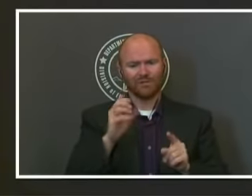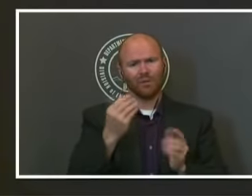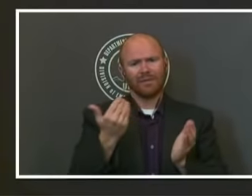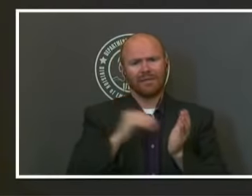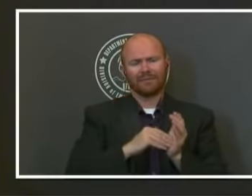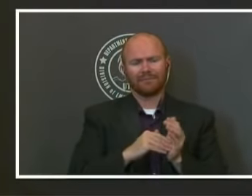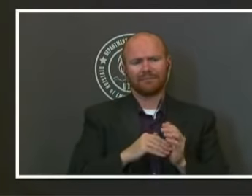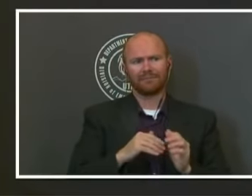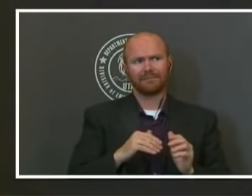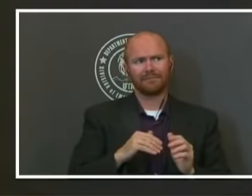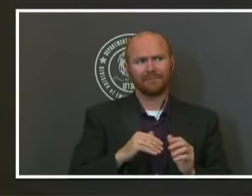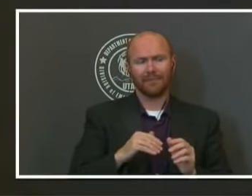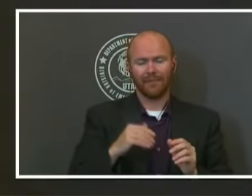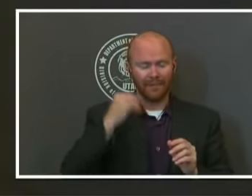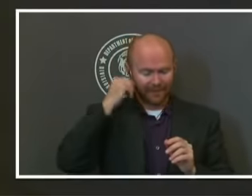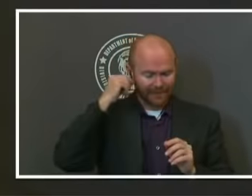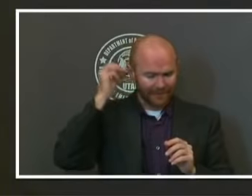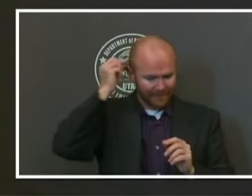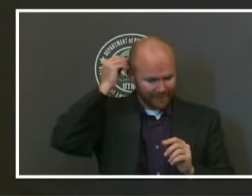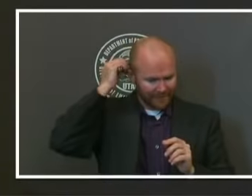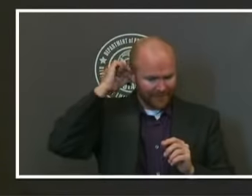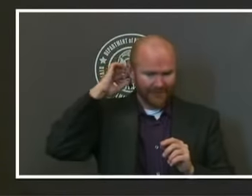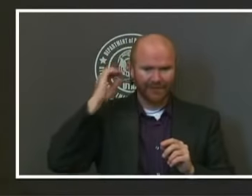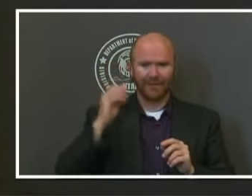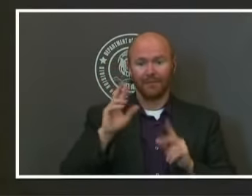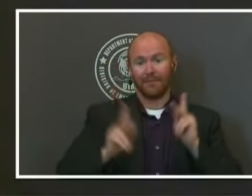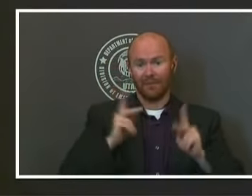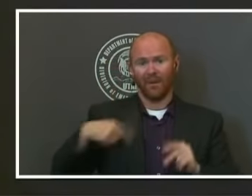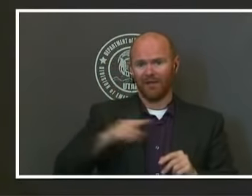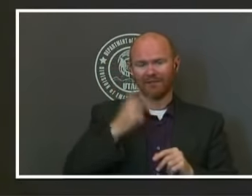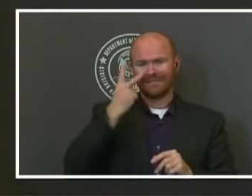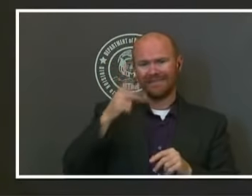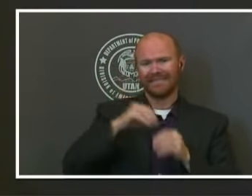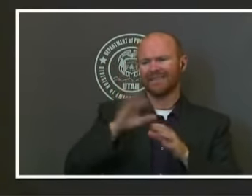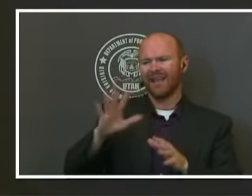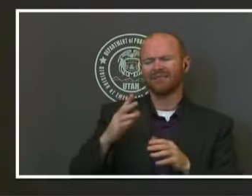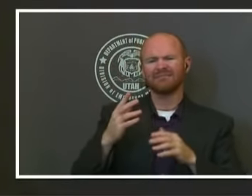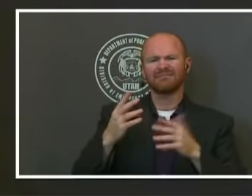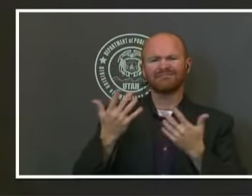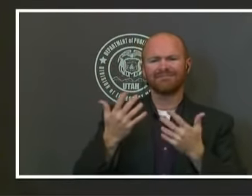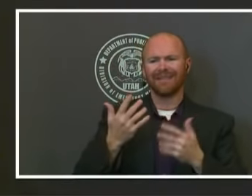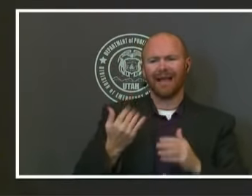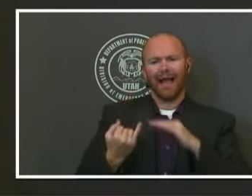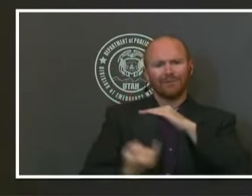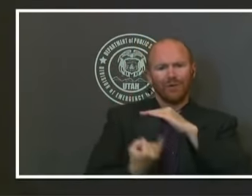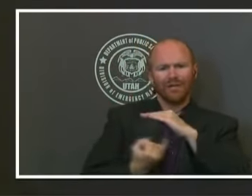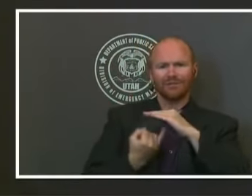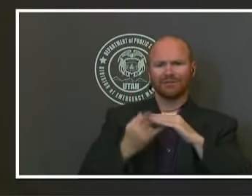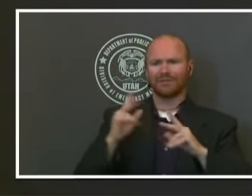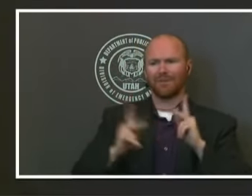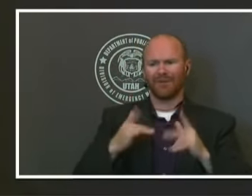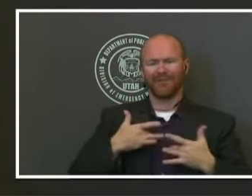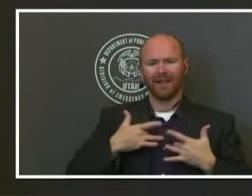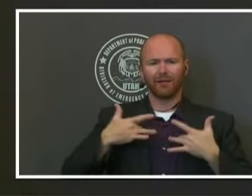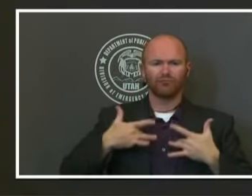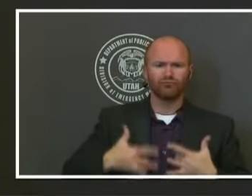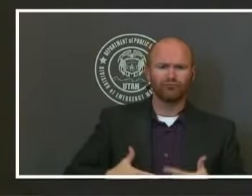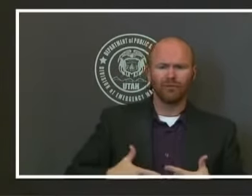up and putting them in isolation I guess in in some kind of